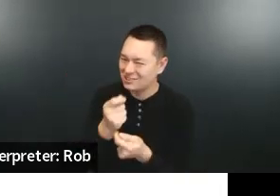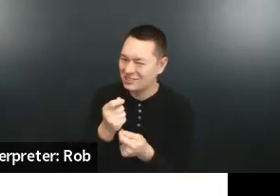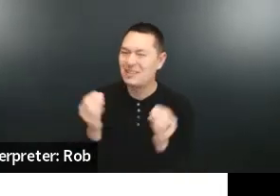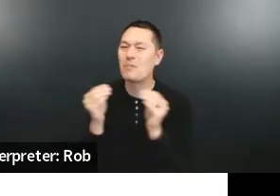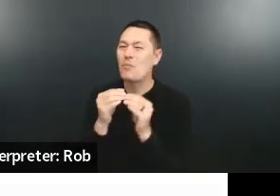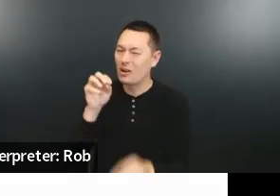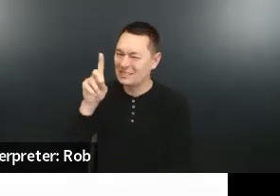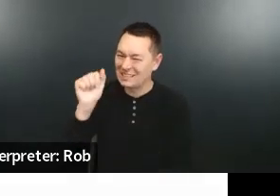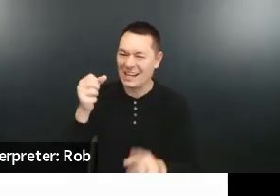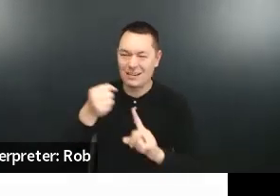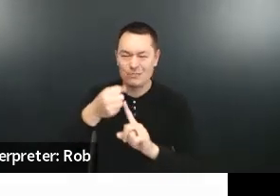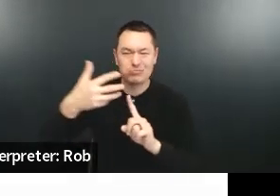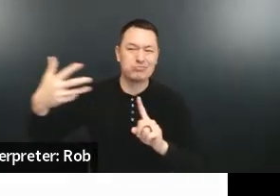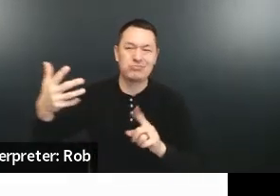So we'll go ahead and download the